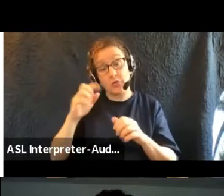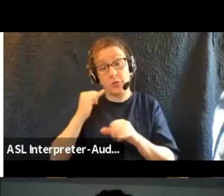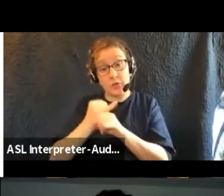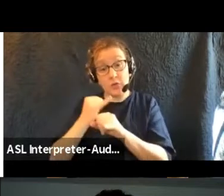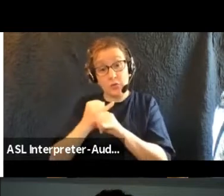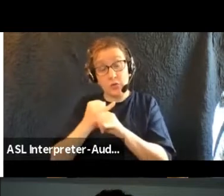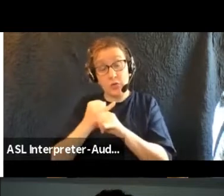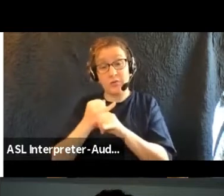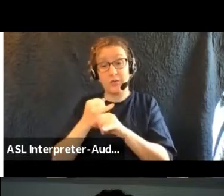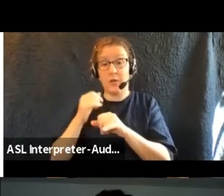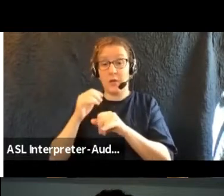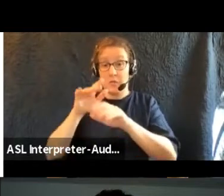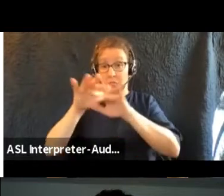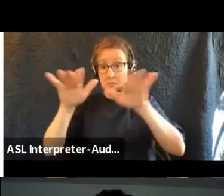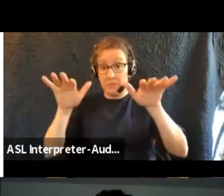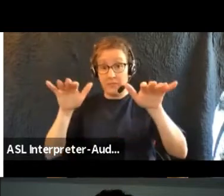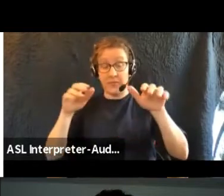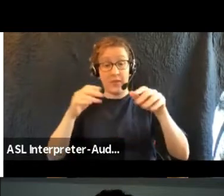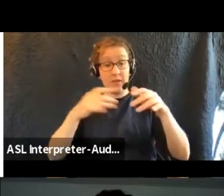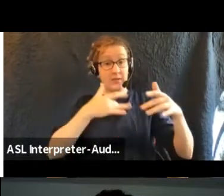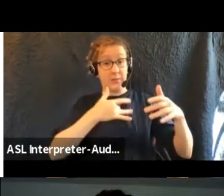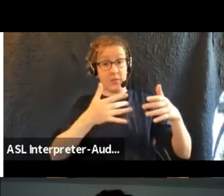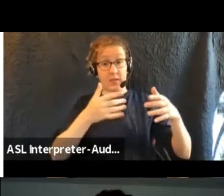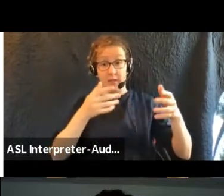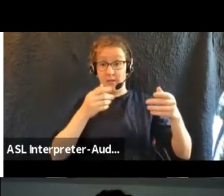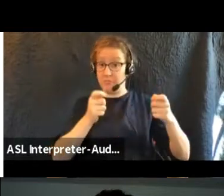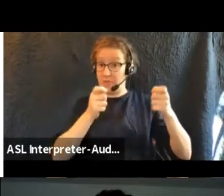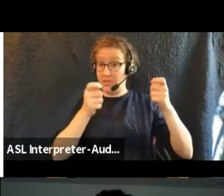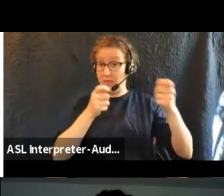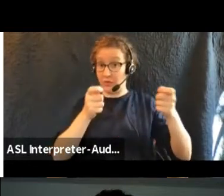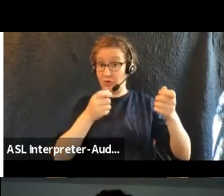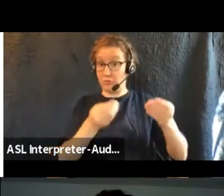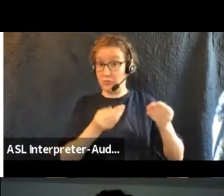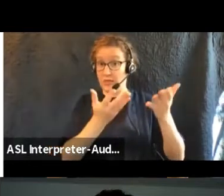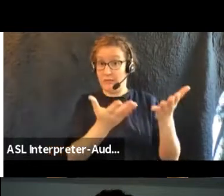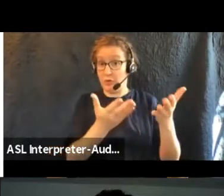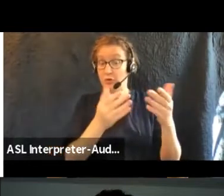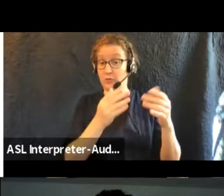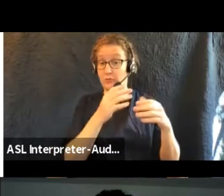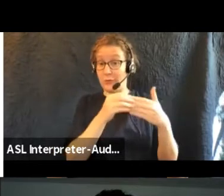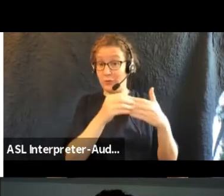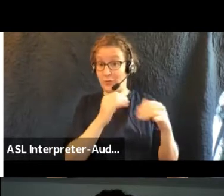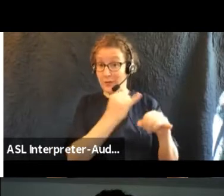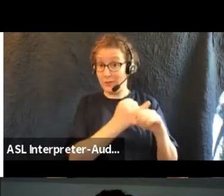deliver our leadership institutes to launch courses and other types of resources between